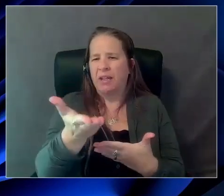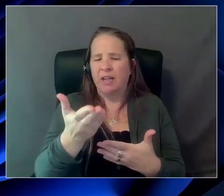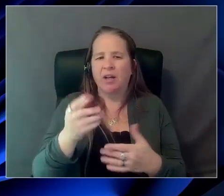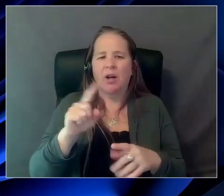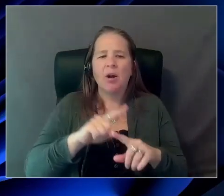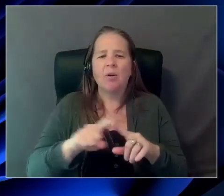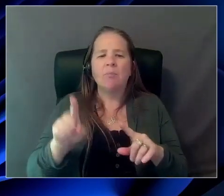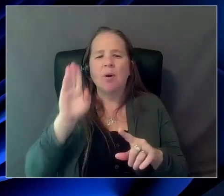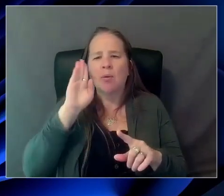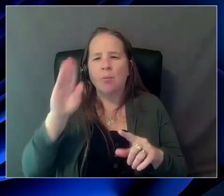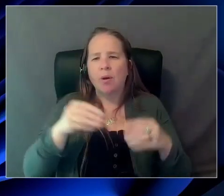at other area of Start menu.